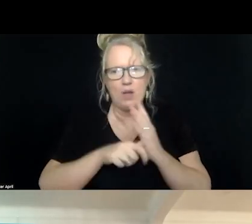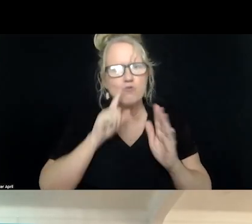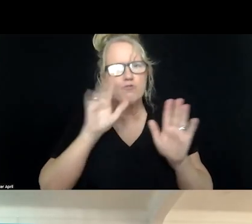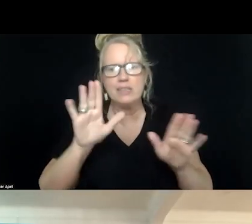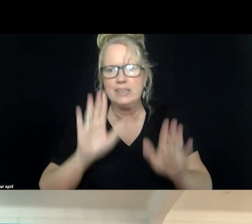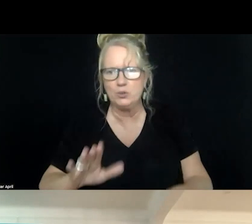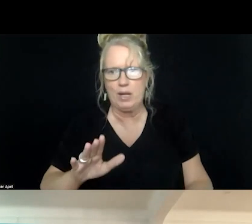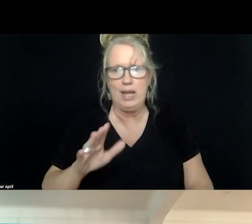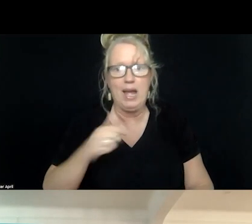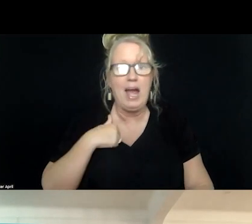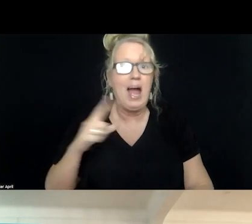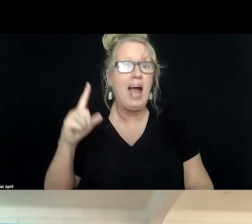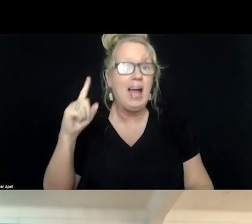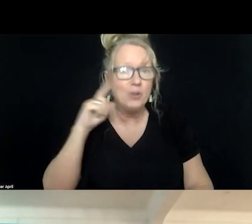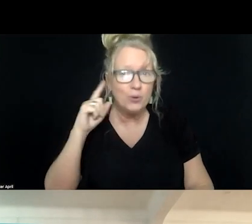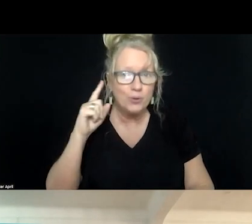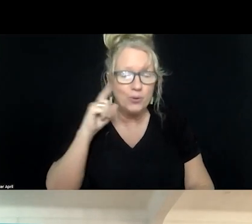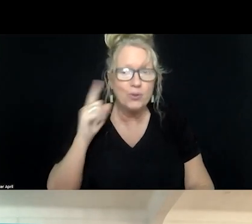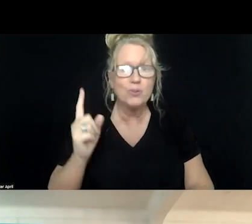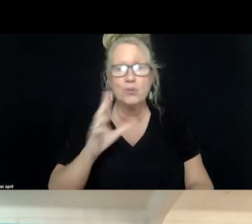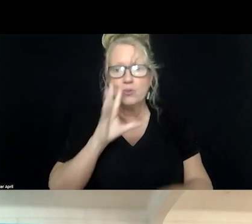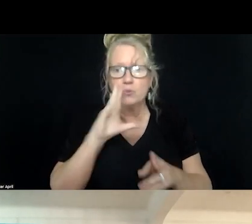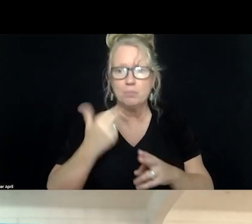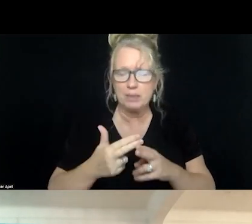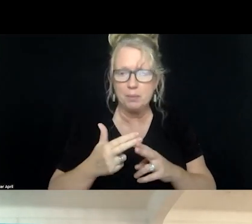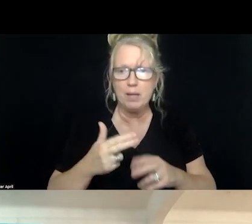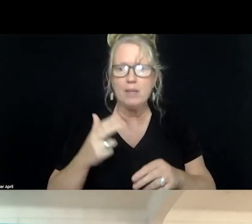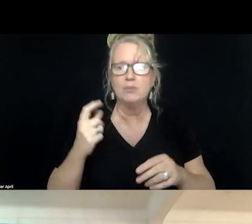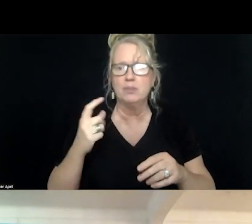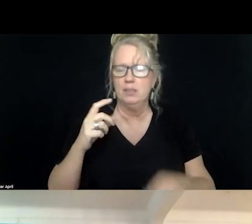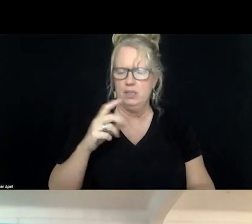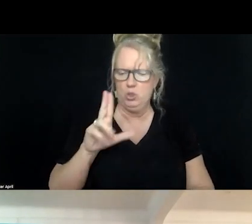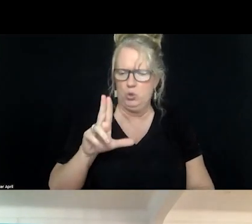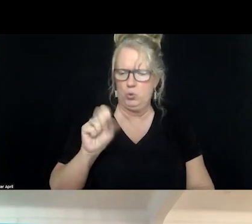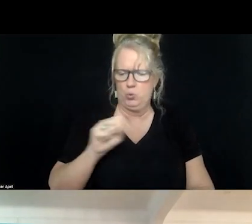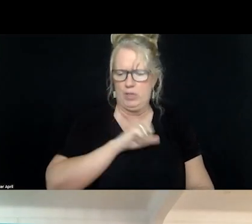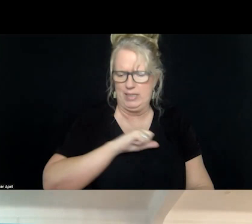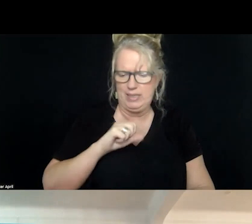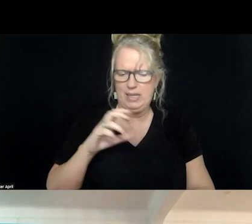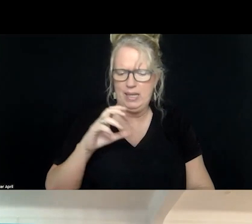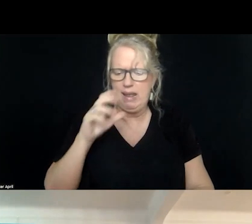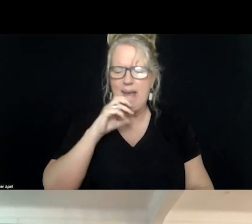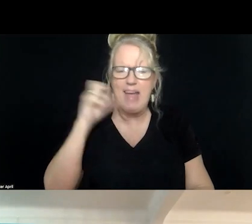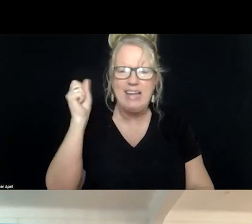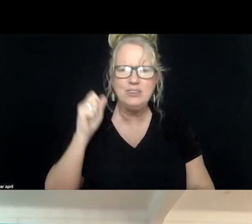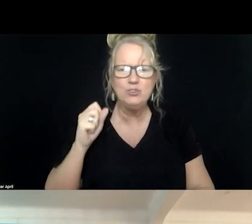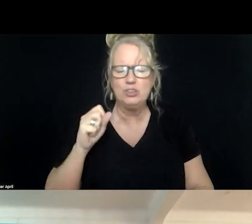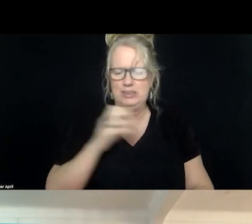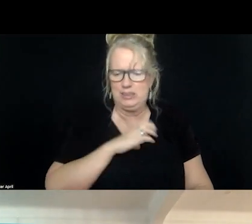I HAD HEARD HER SPEAK ON A U.S. SENATE AGING COMMITTEE PANEL ON